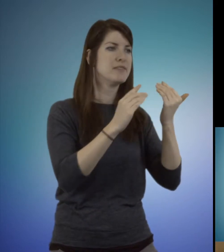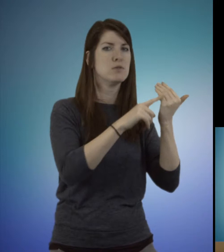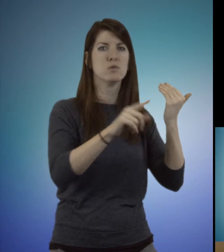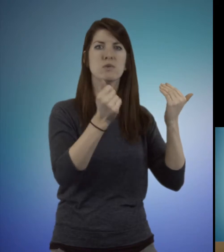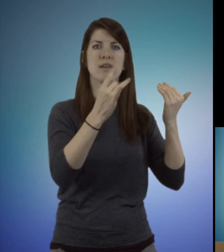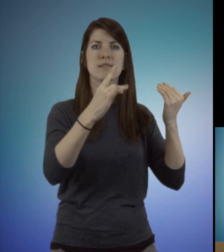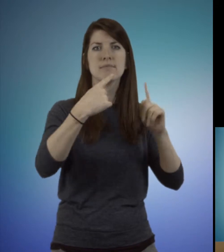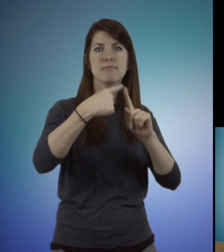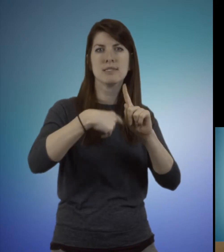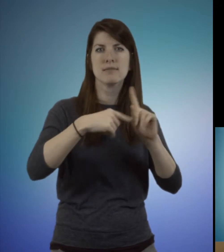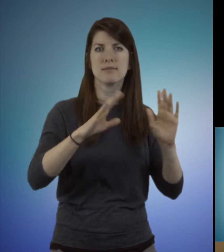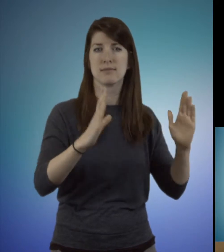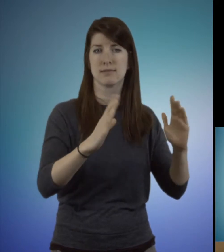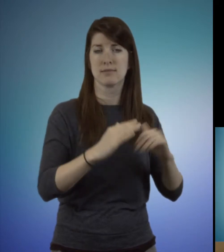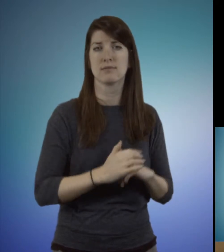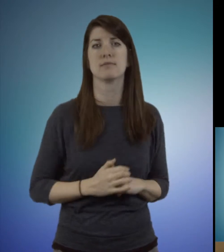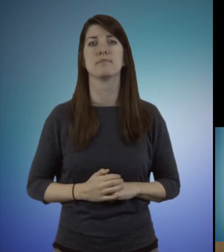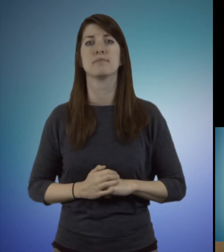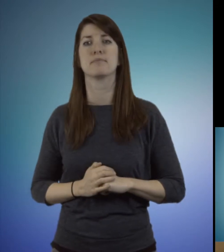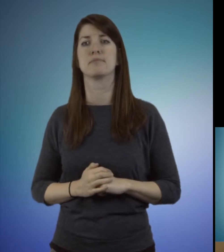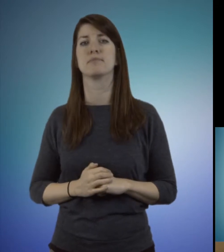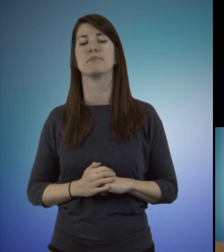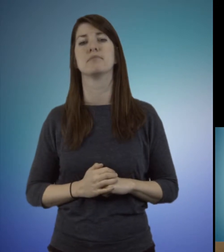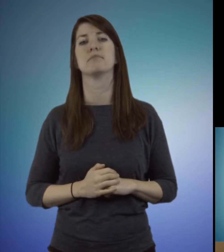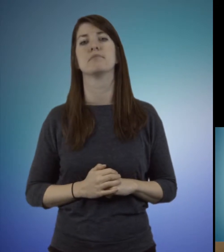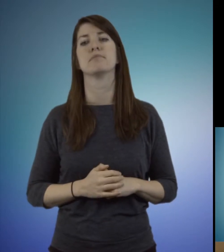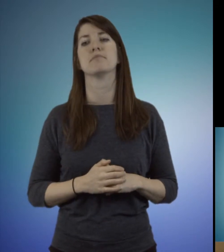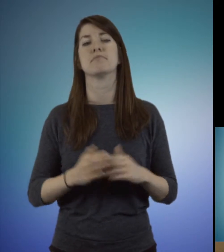between the range of 15 and 18 months.